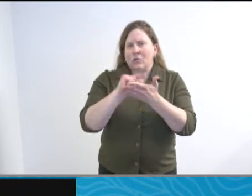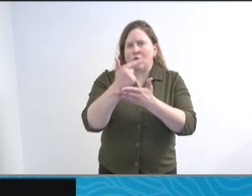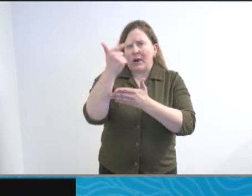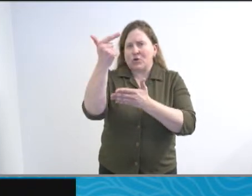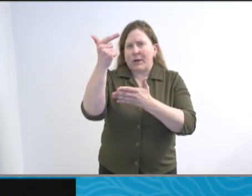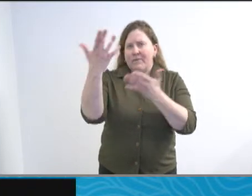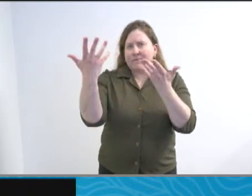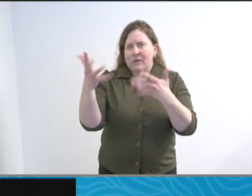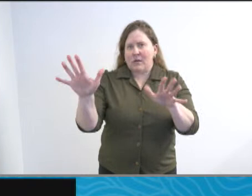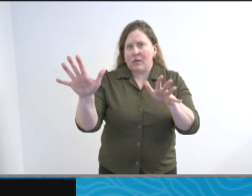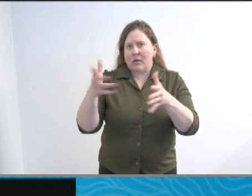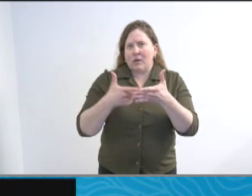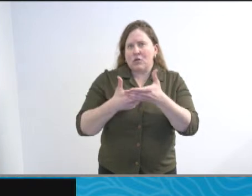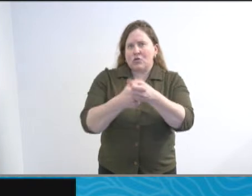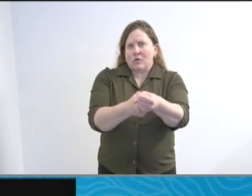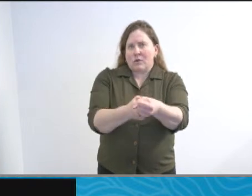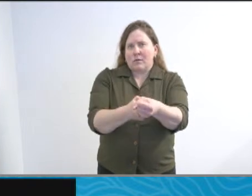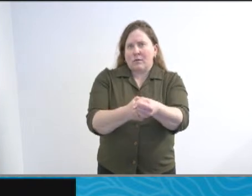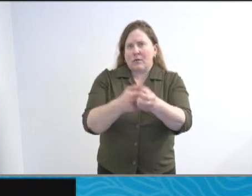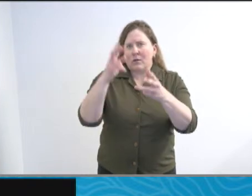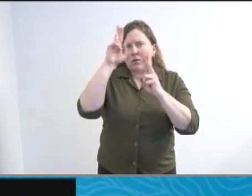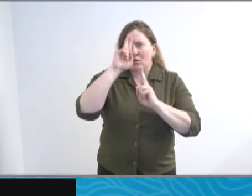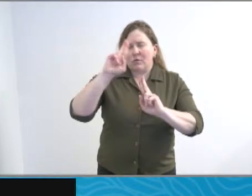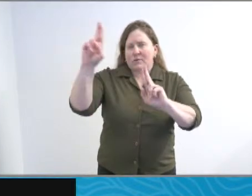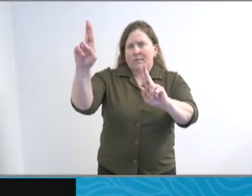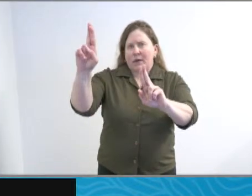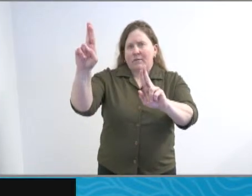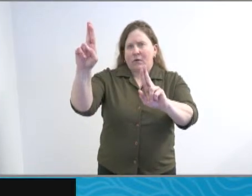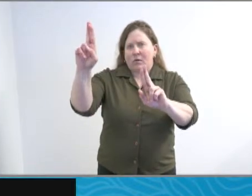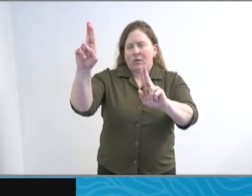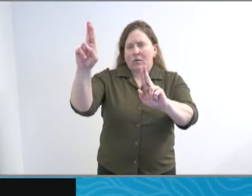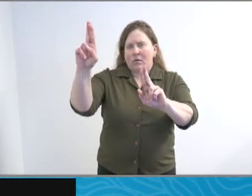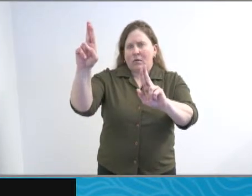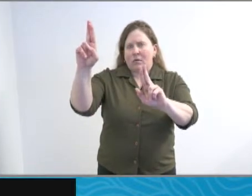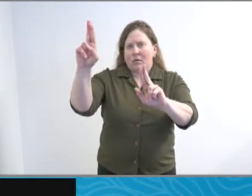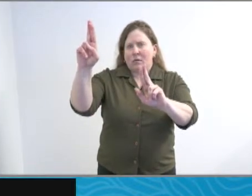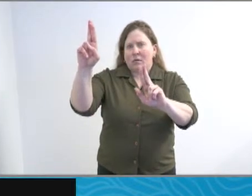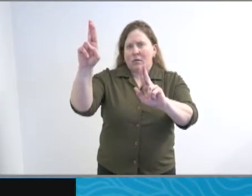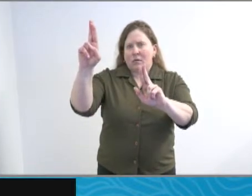that they're trustworthy and respectful human beings, that they're resilient, healthy,